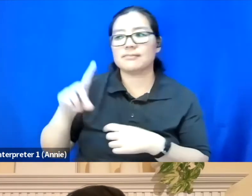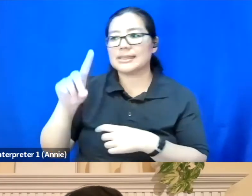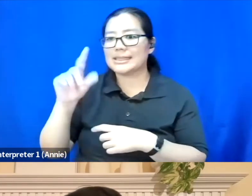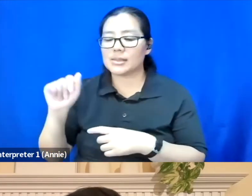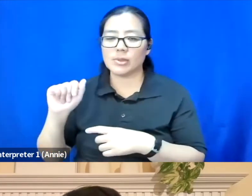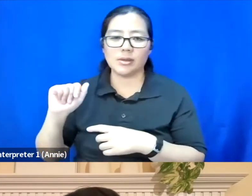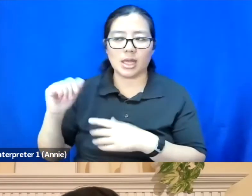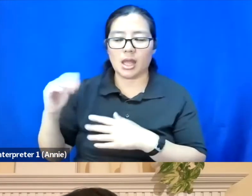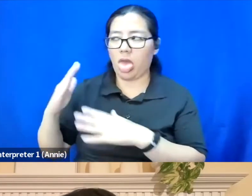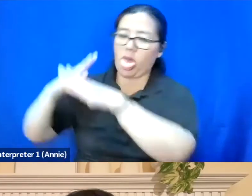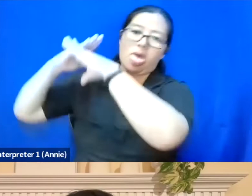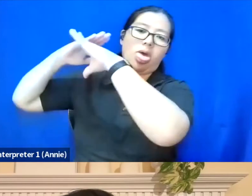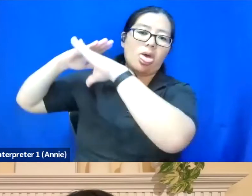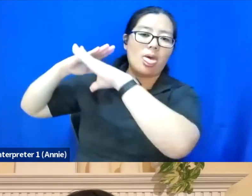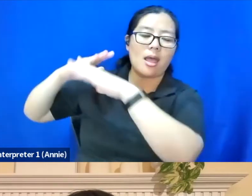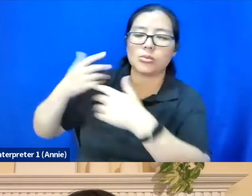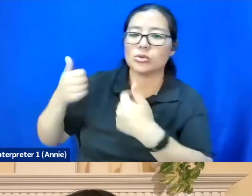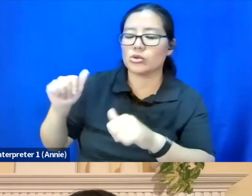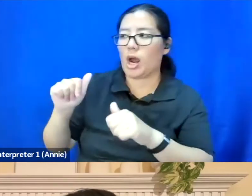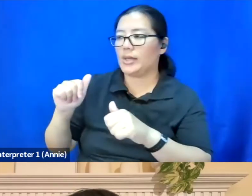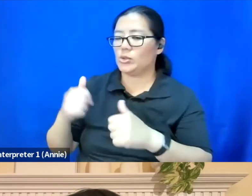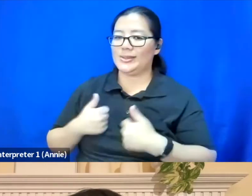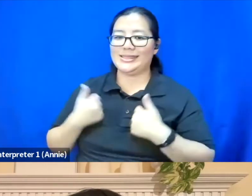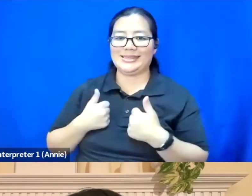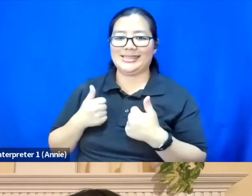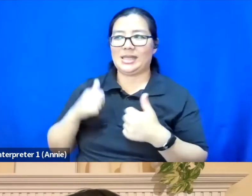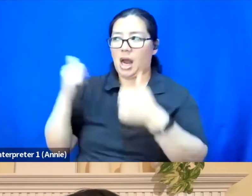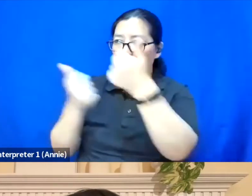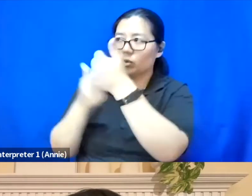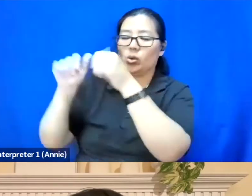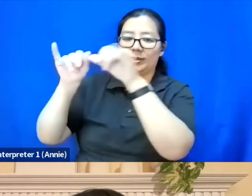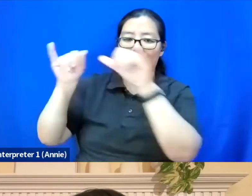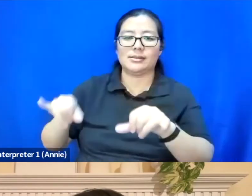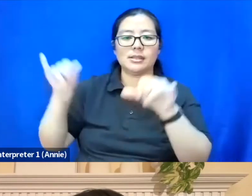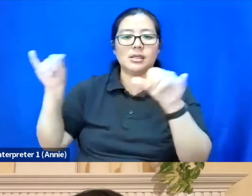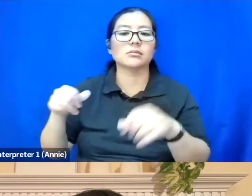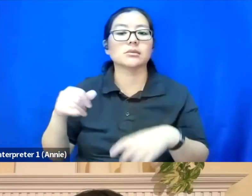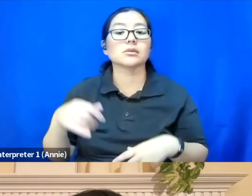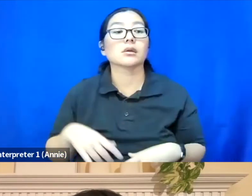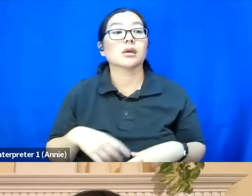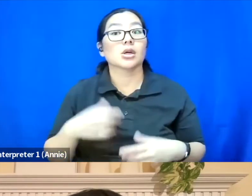and demoralizing and it -- it limits your hope.